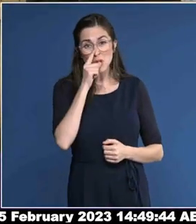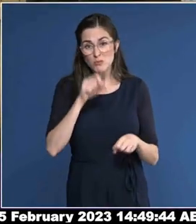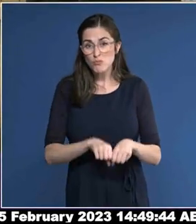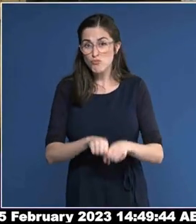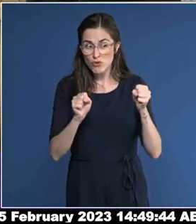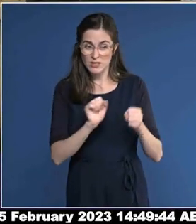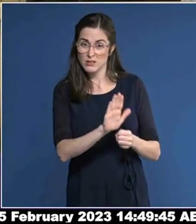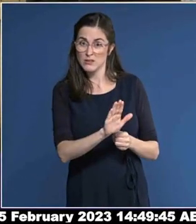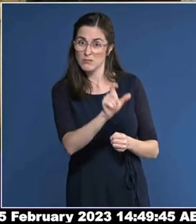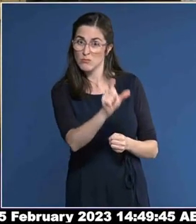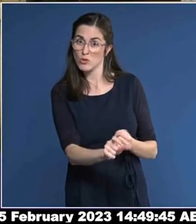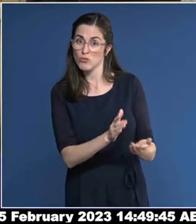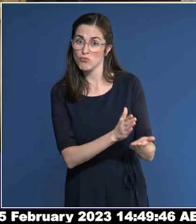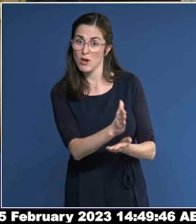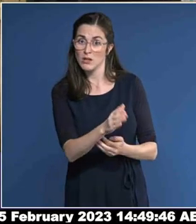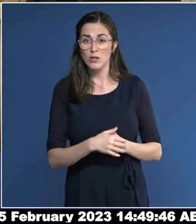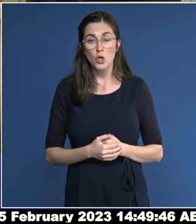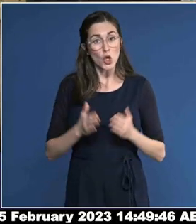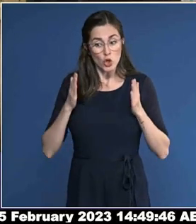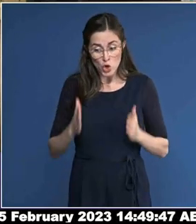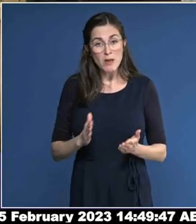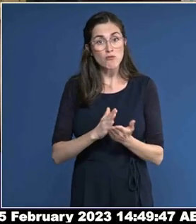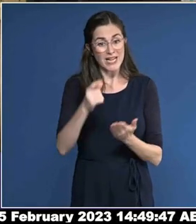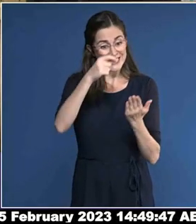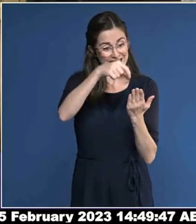previously, our human rights checklist actually has the question, "Can that person